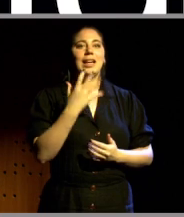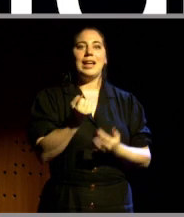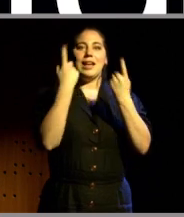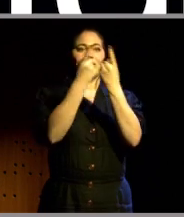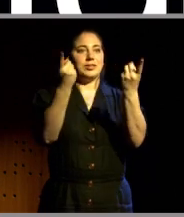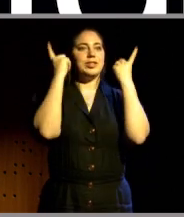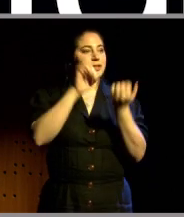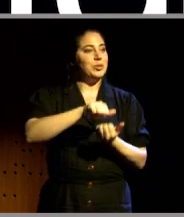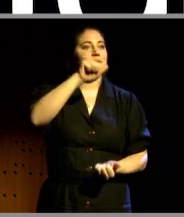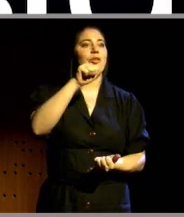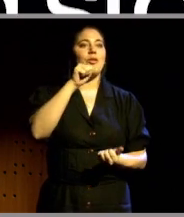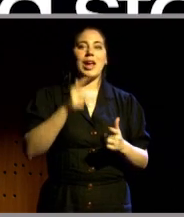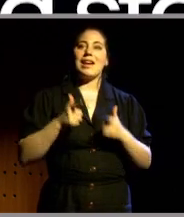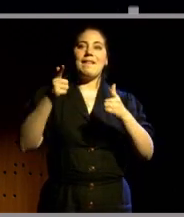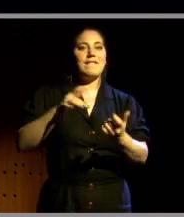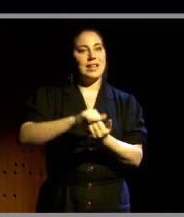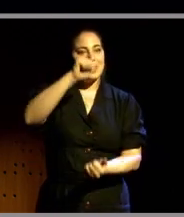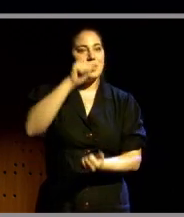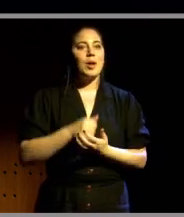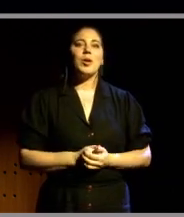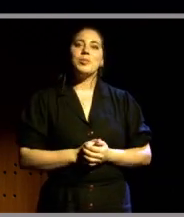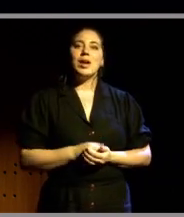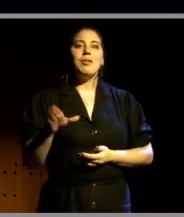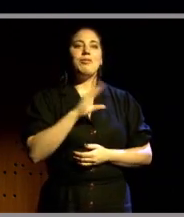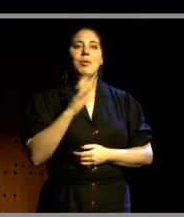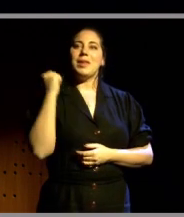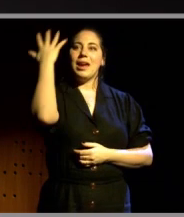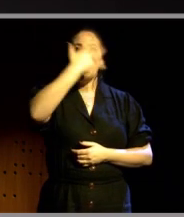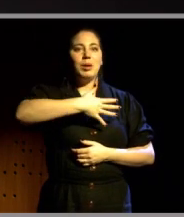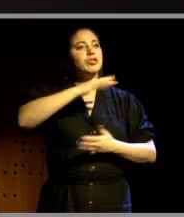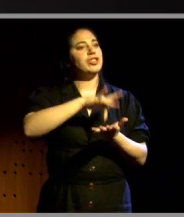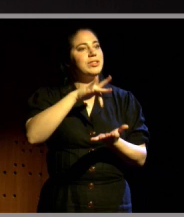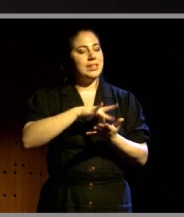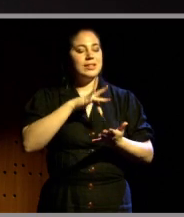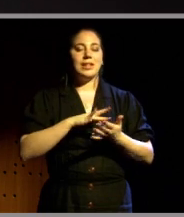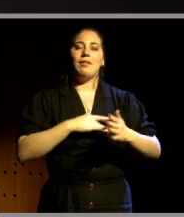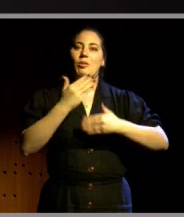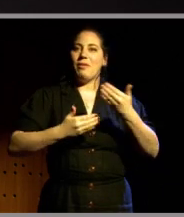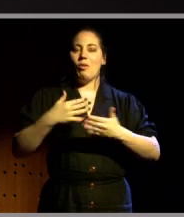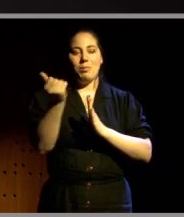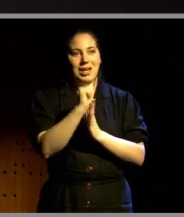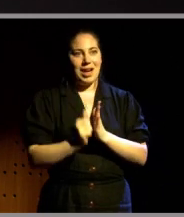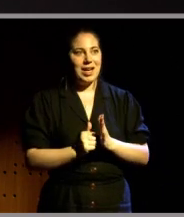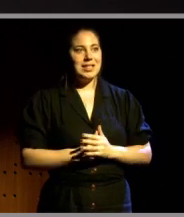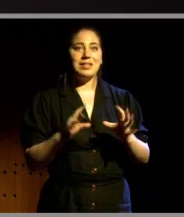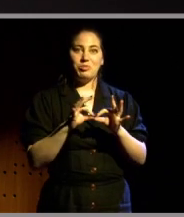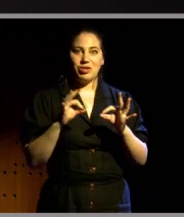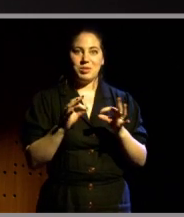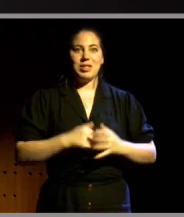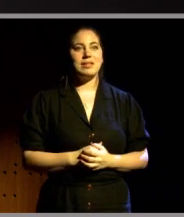an Advanced Diploma in Acting from the Aboriginal Centre for the Performing Arts in Brisbane. Tibian talent is undeniable and his performances